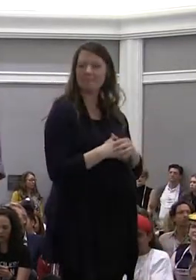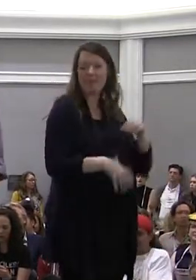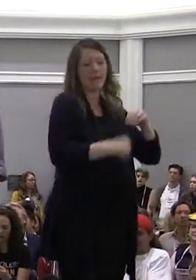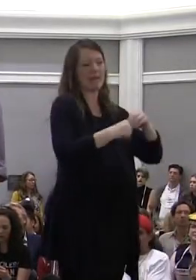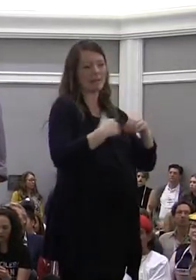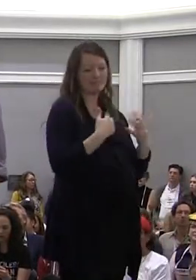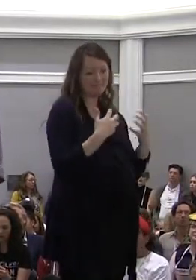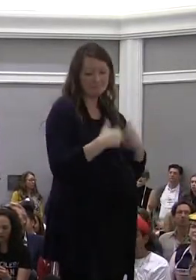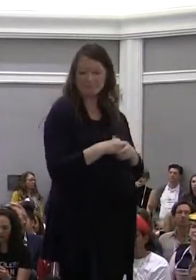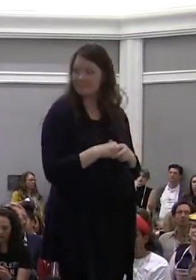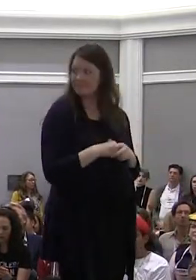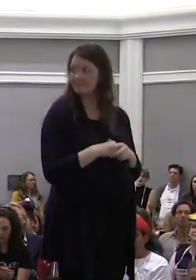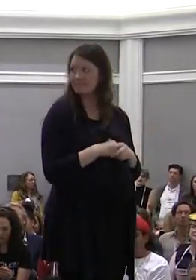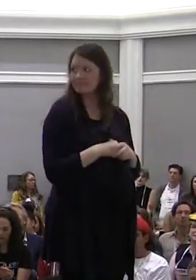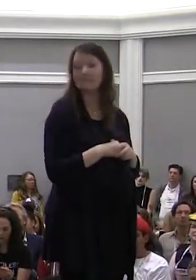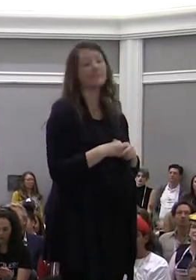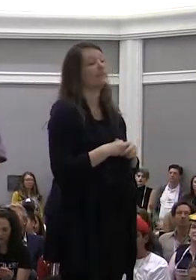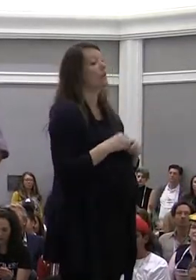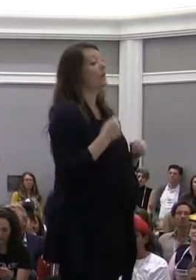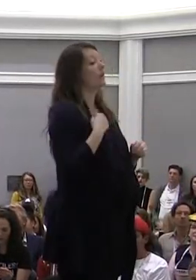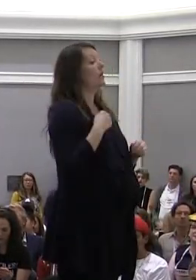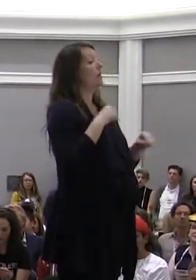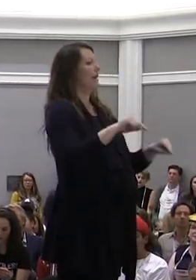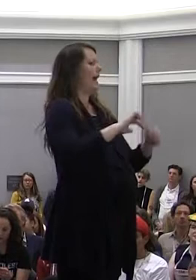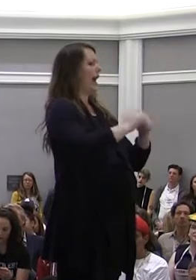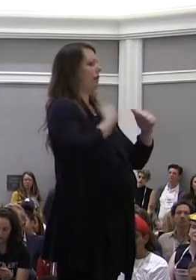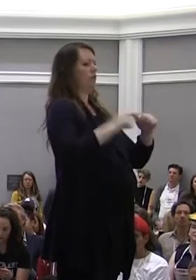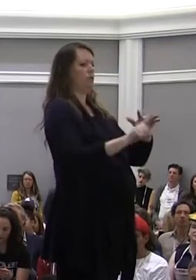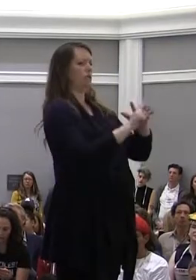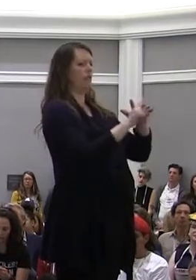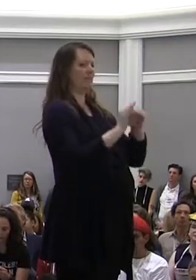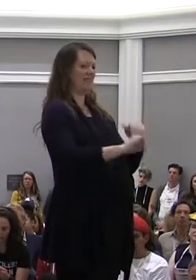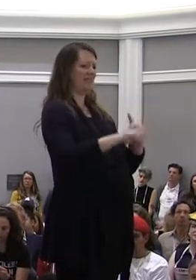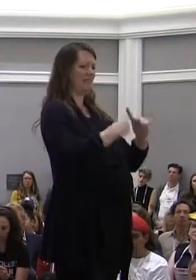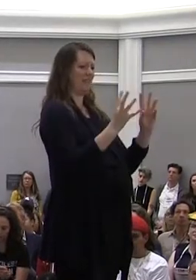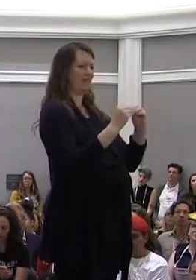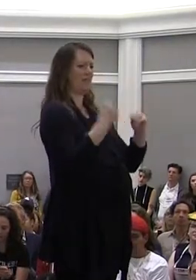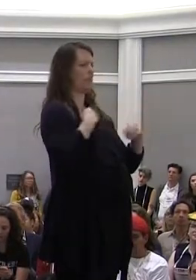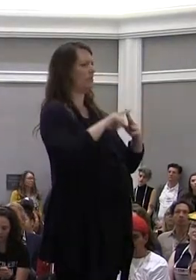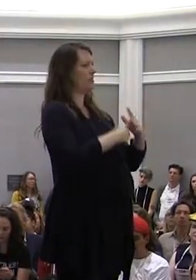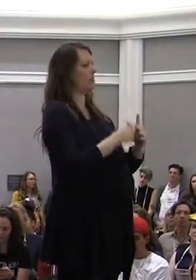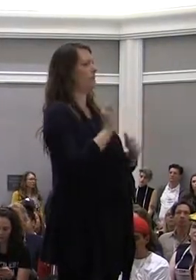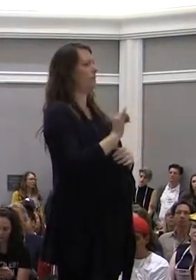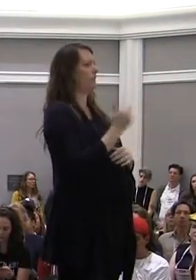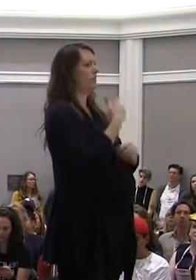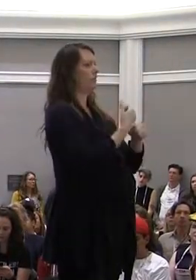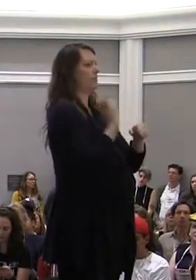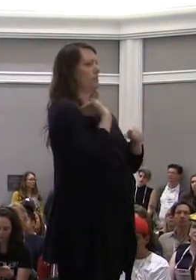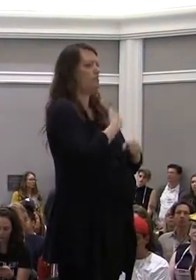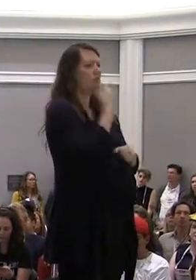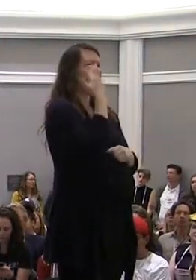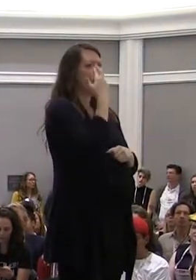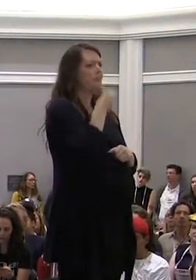So we began these "How We Show Up" sessions three years ago. when we realized that this wide diversity of conference experience